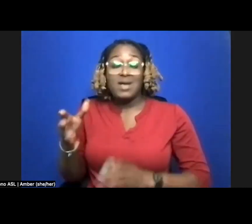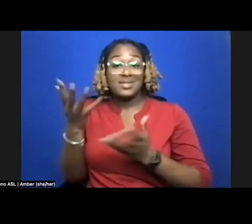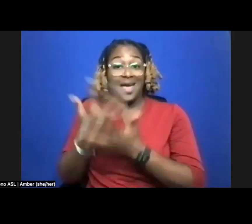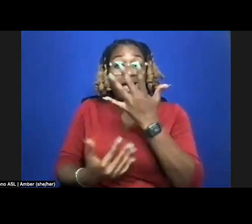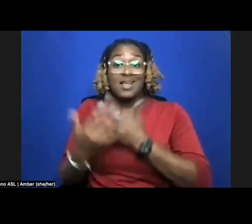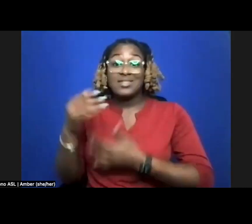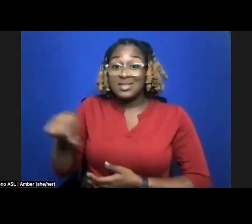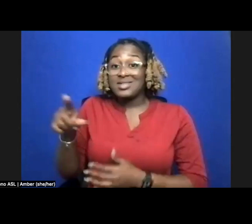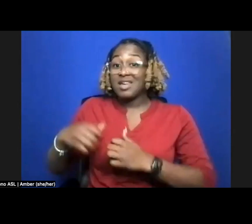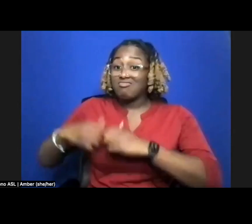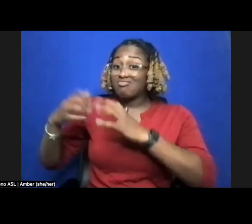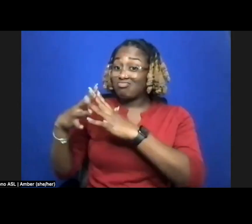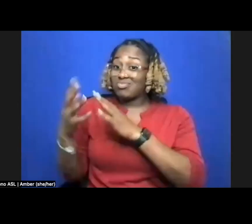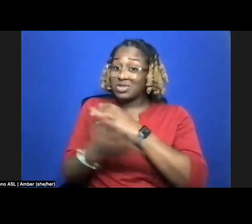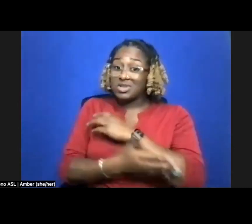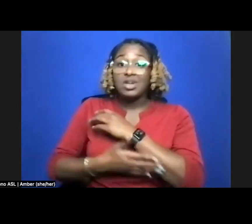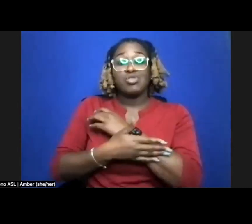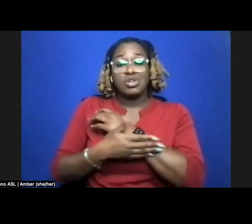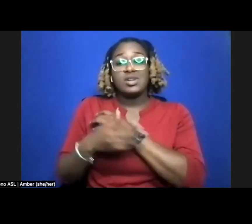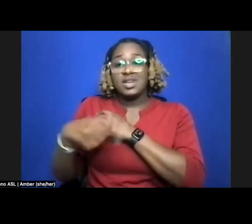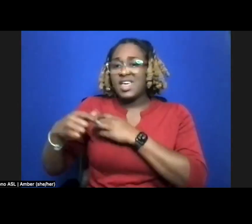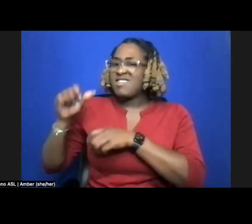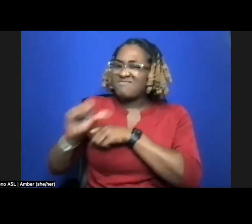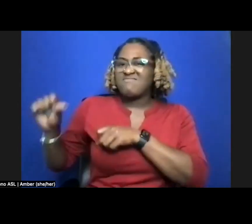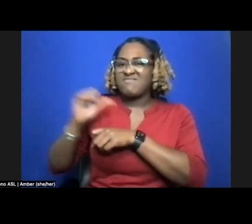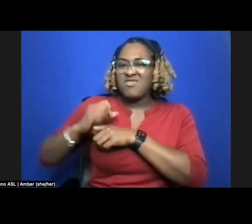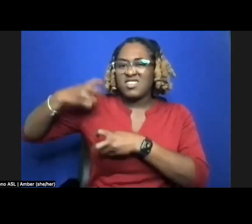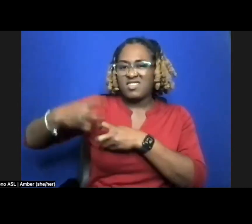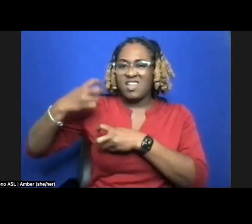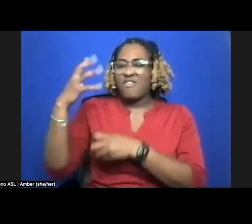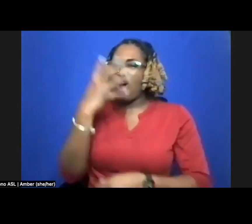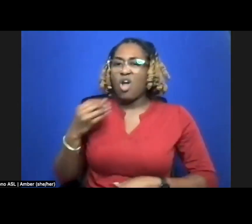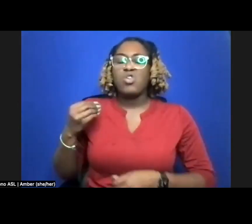migration granny---built Ford tough. a gorgeous ghost gnarled into graphics. look closely: